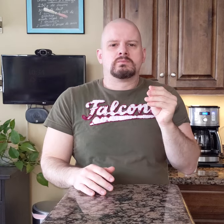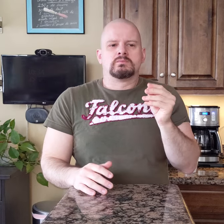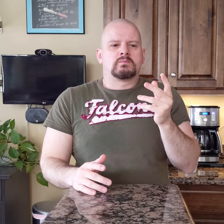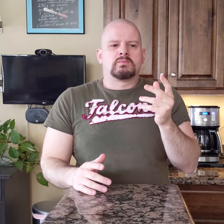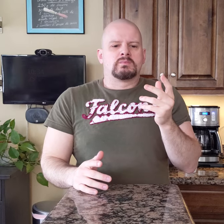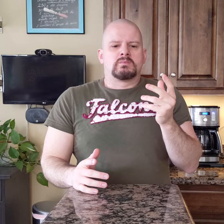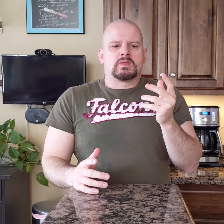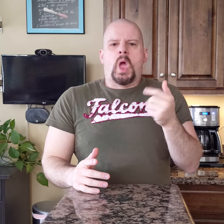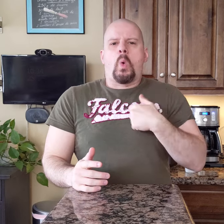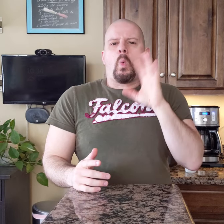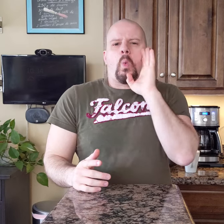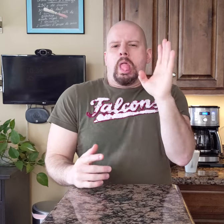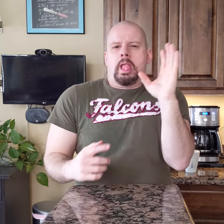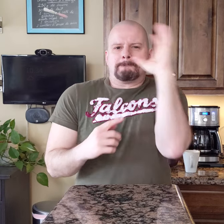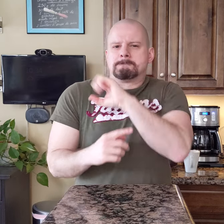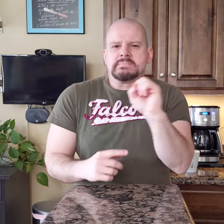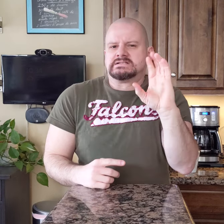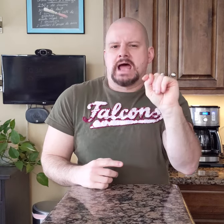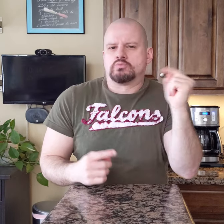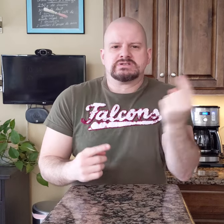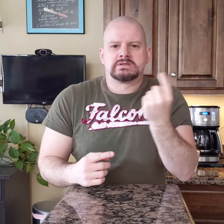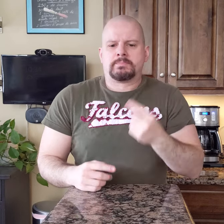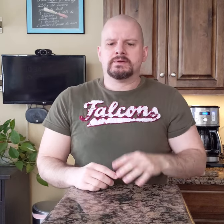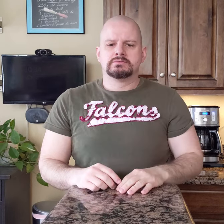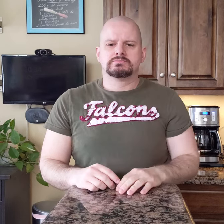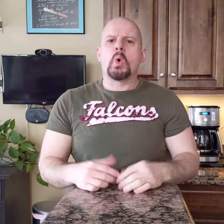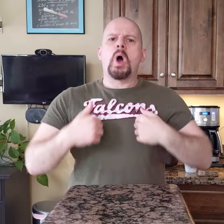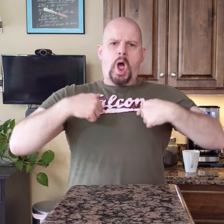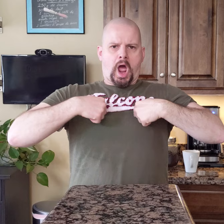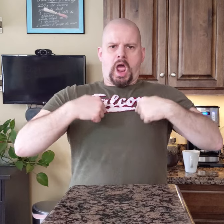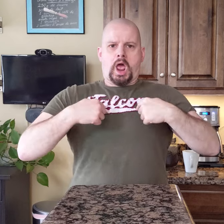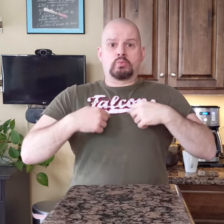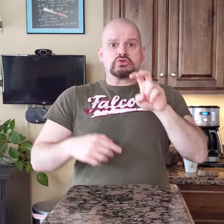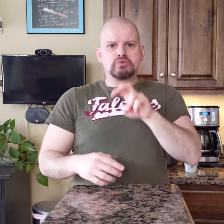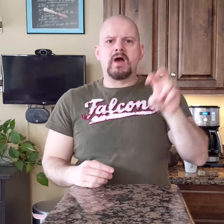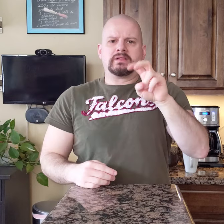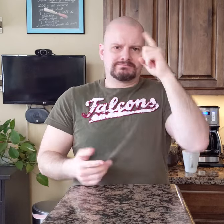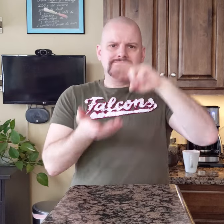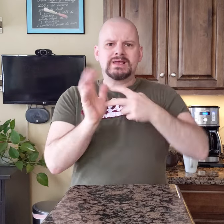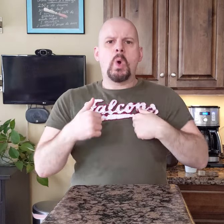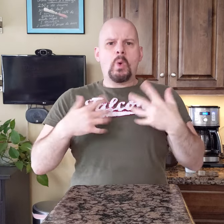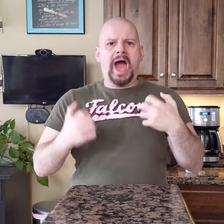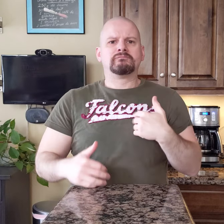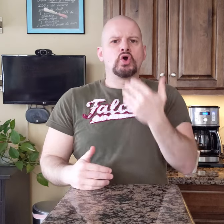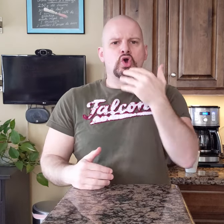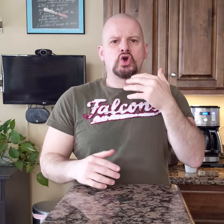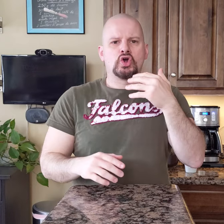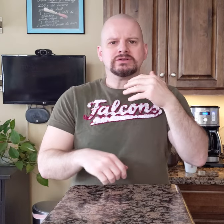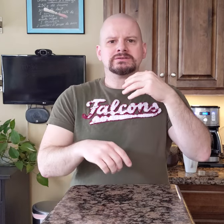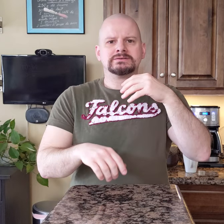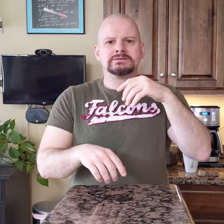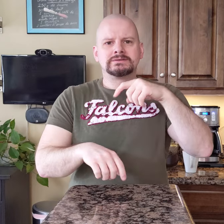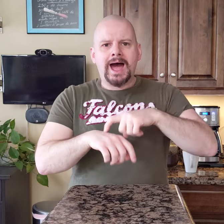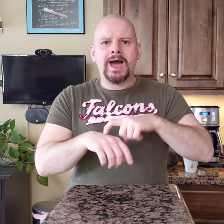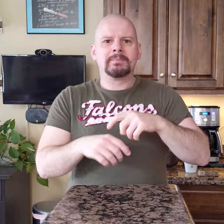I would also miss out something. When I travel, I mean to have a good time